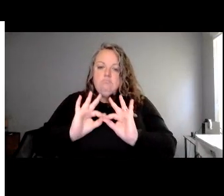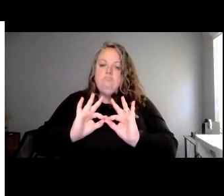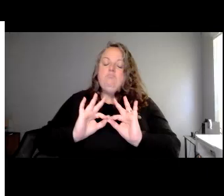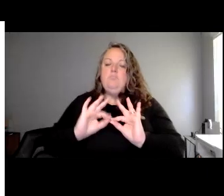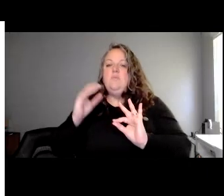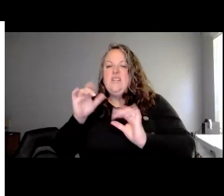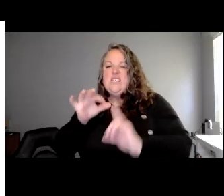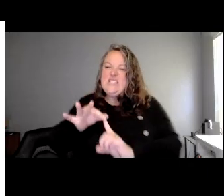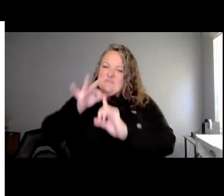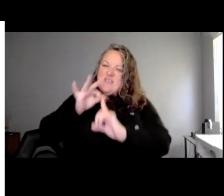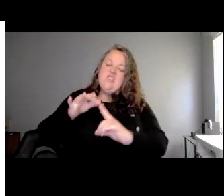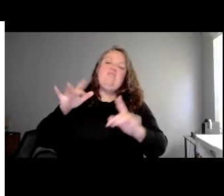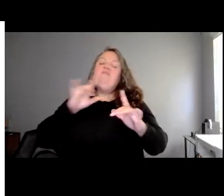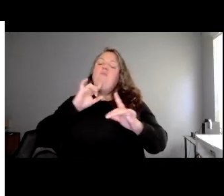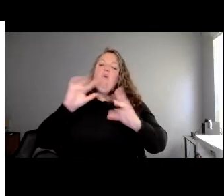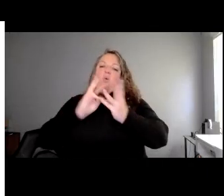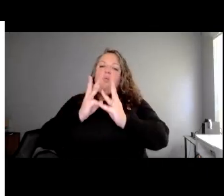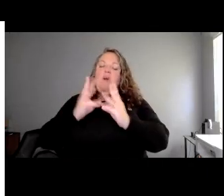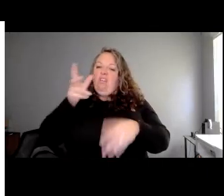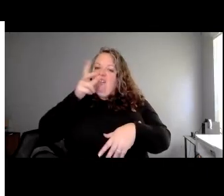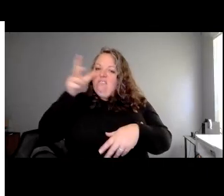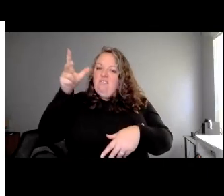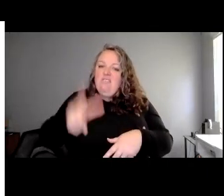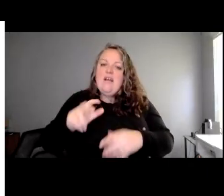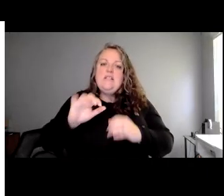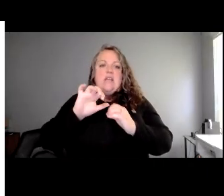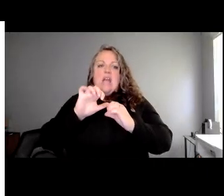trying to organize how you're going to catch the bus. So, thank you for that.